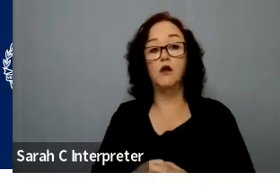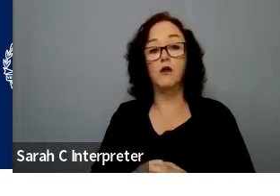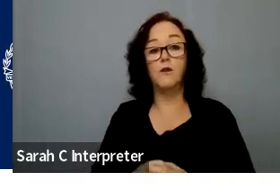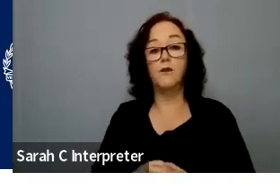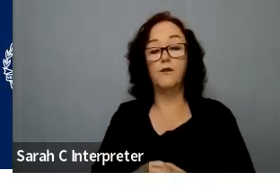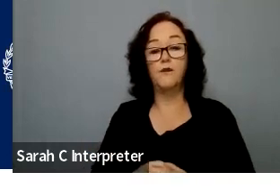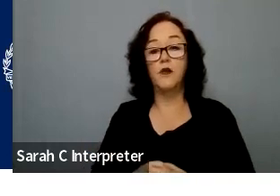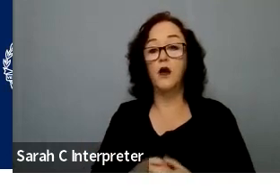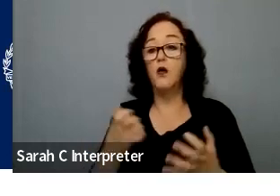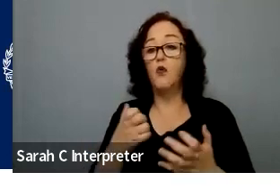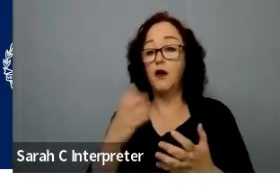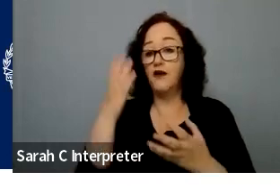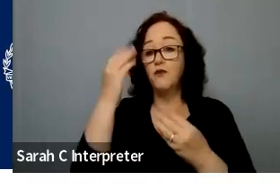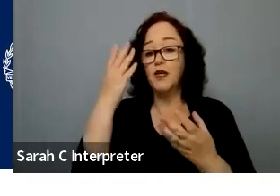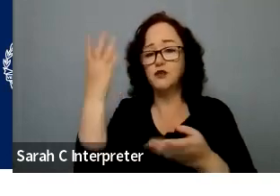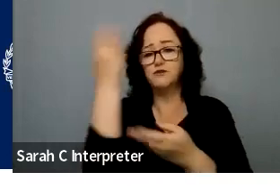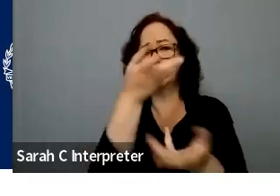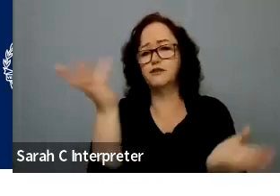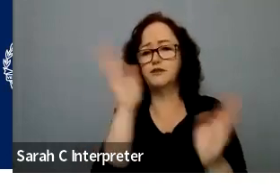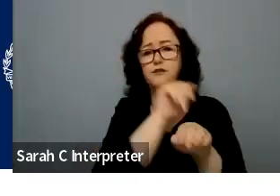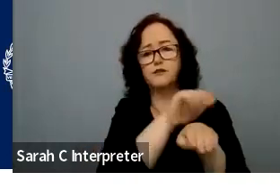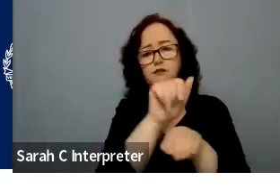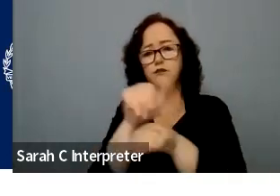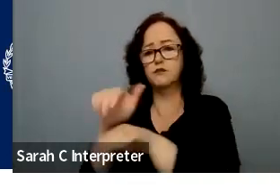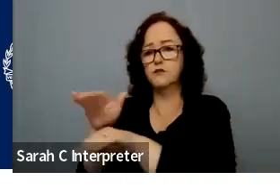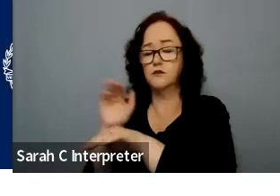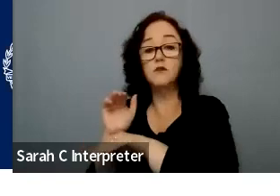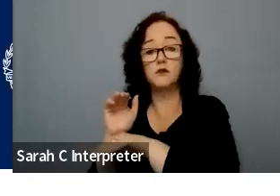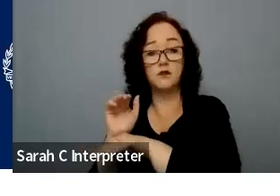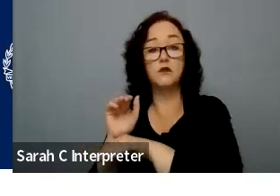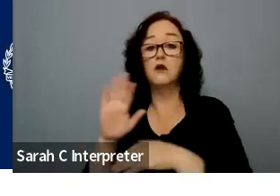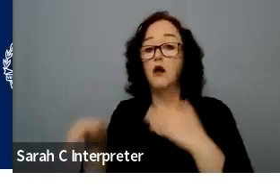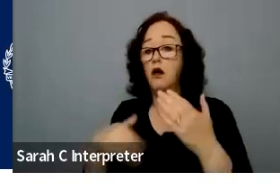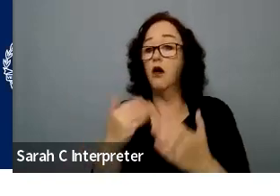to other Health Professions programs and faculty which of course all of us have to do going forward